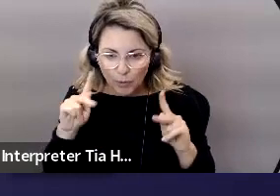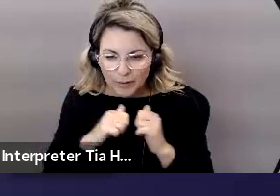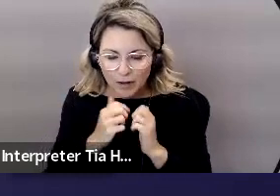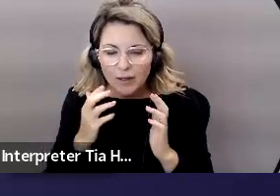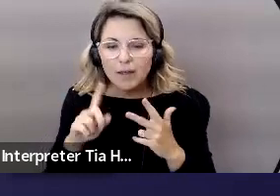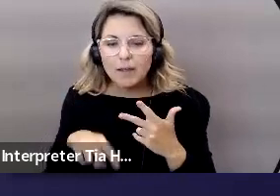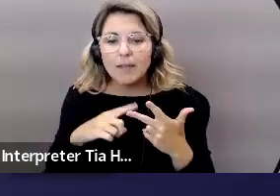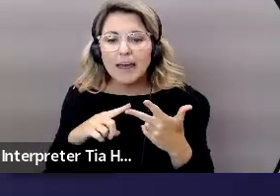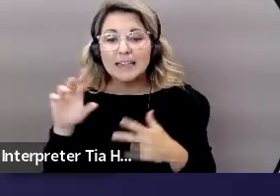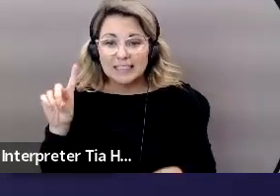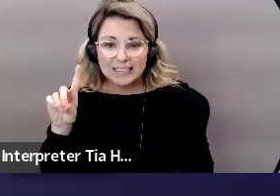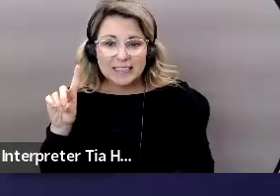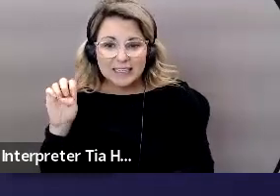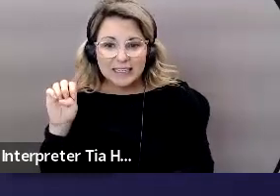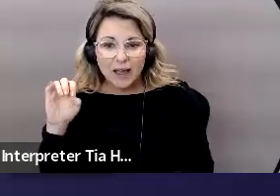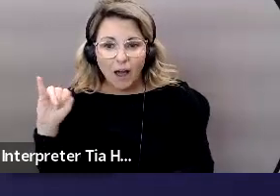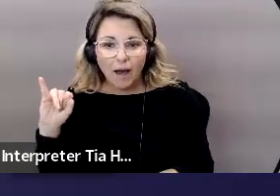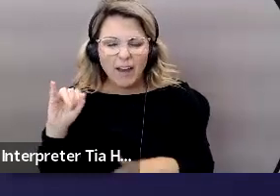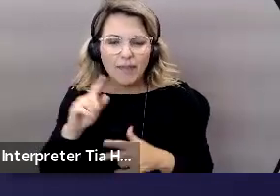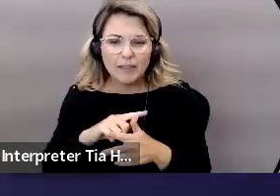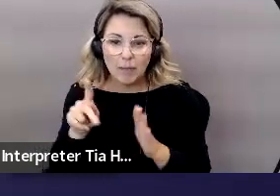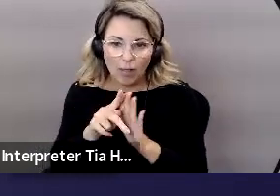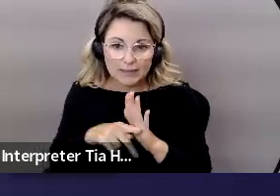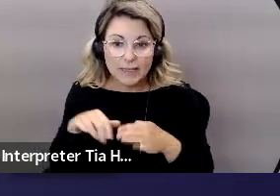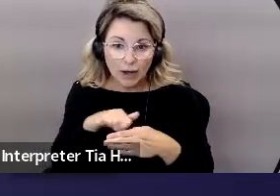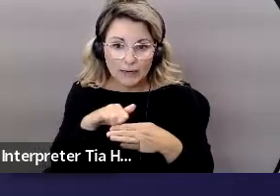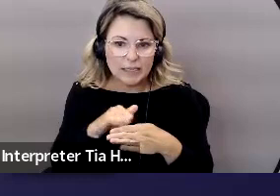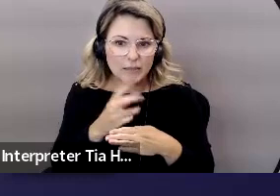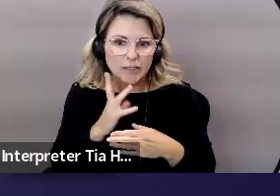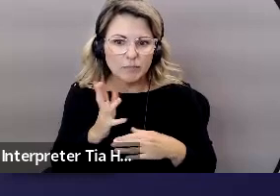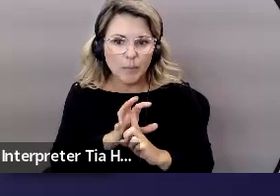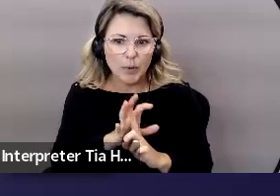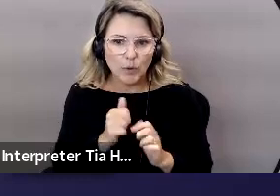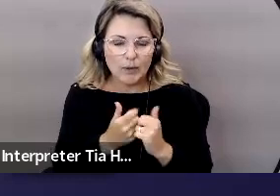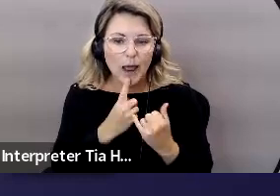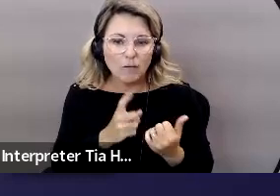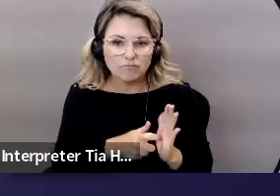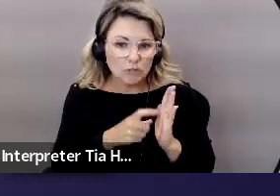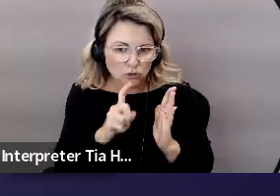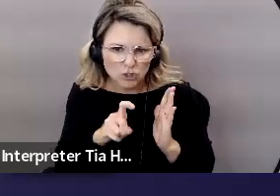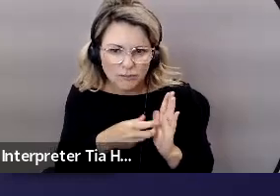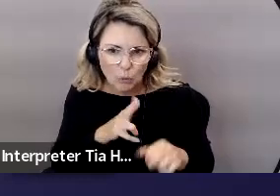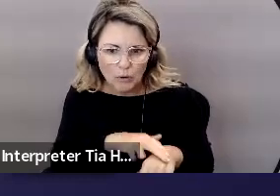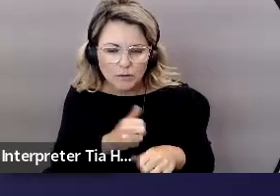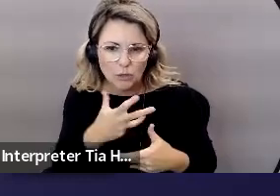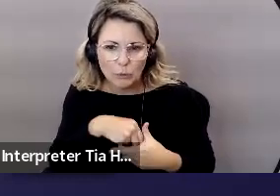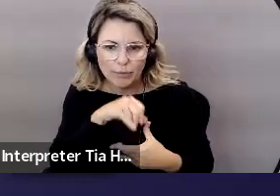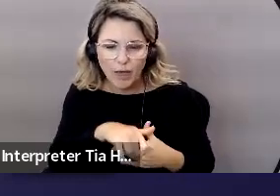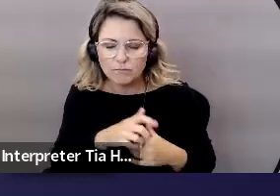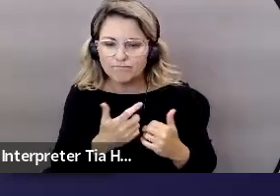and DEI policies and practices is becoming increasingly important, as it should. Including